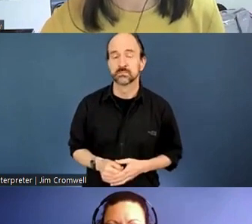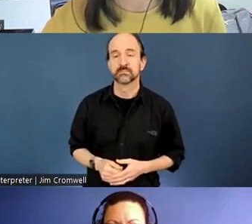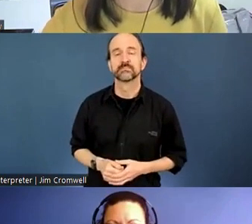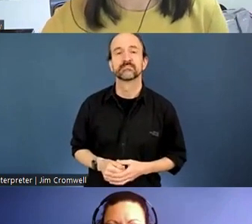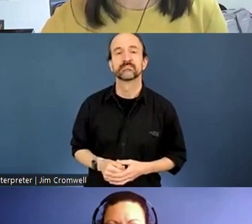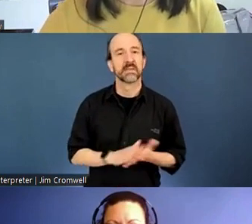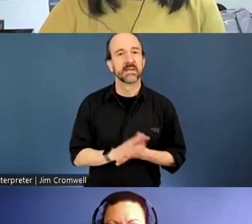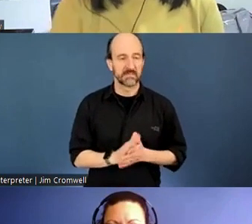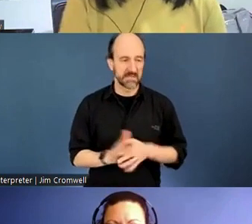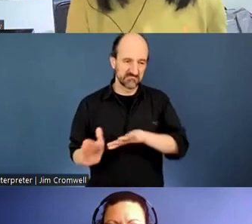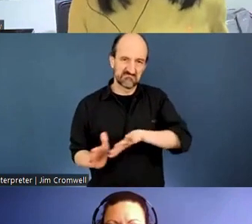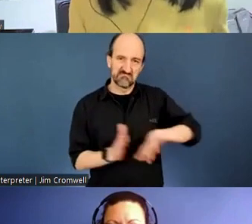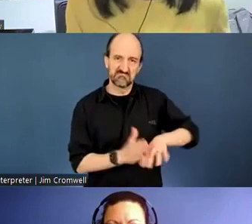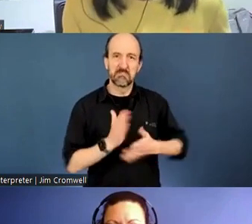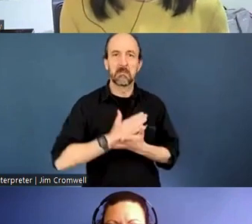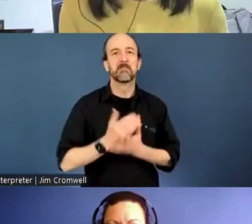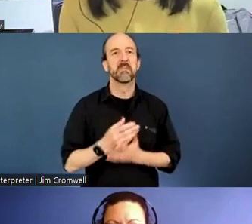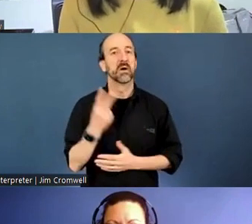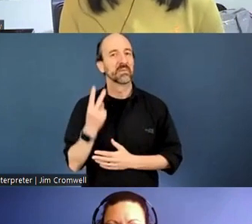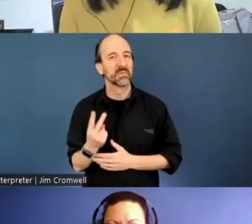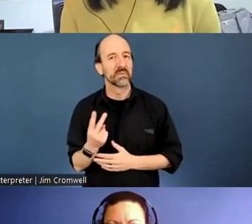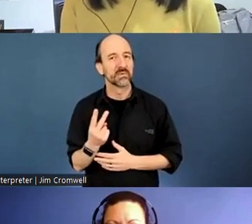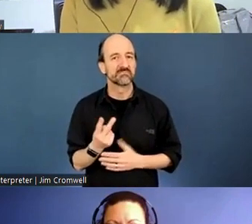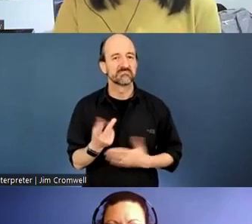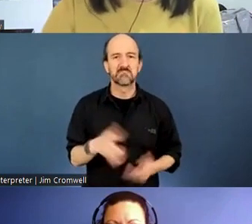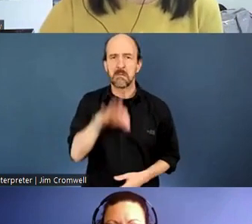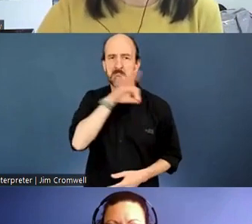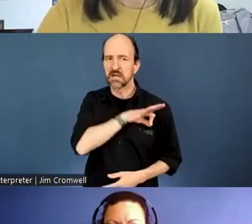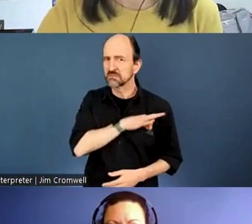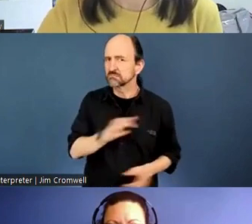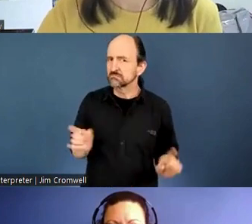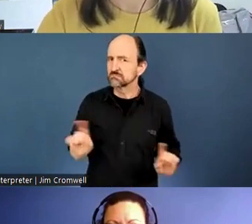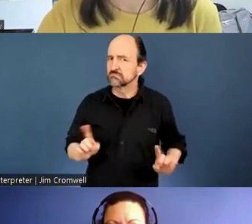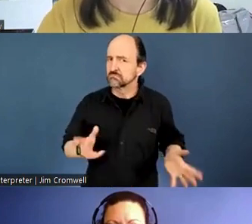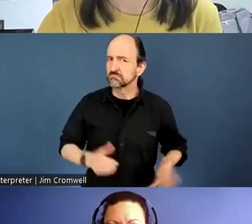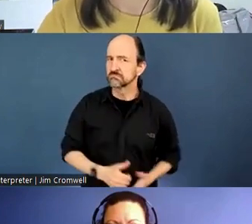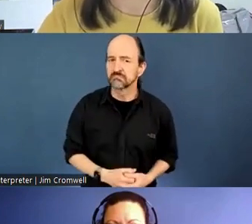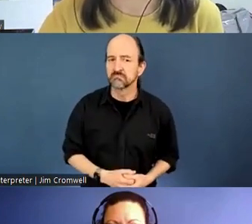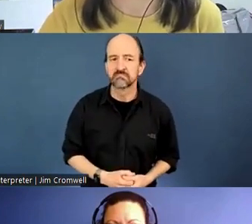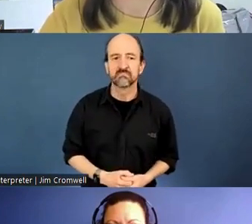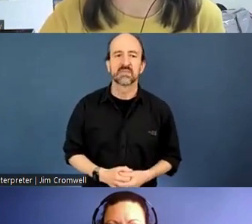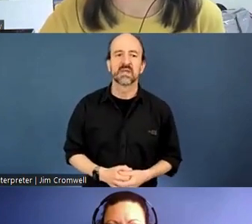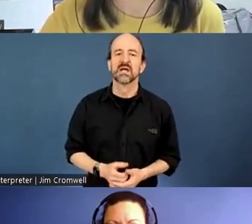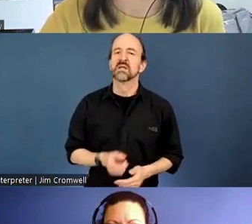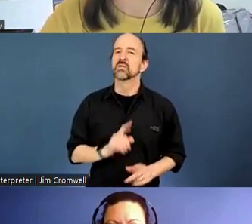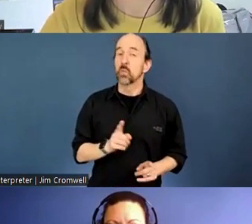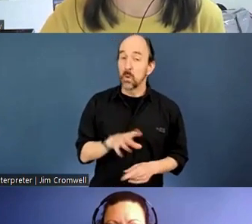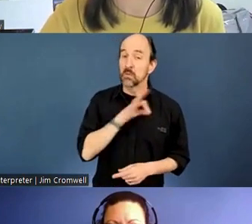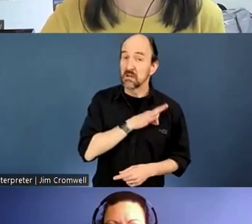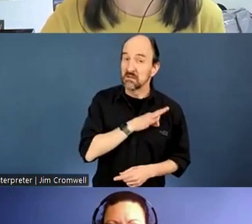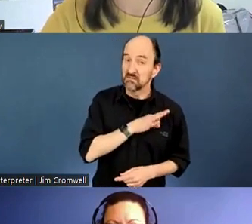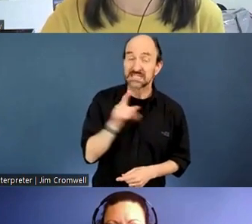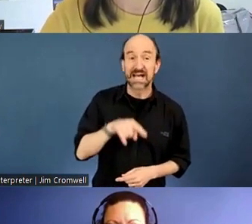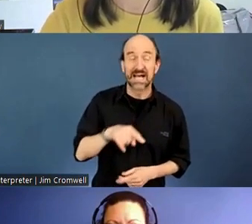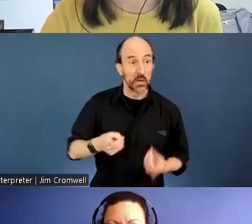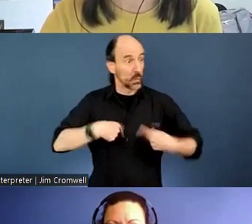part 2. What are the benefits? What are the benefits and what have we learned from combining